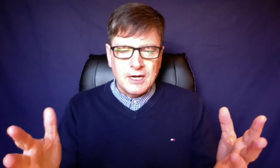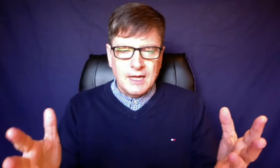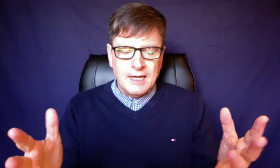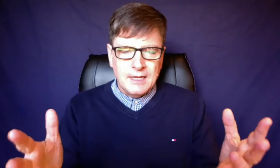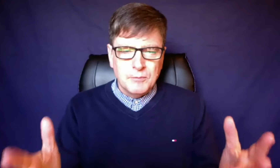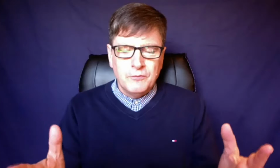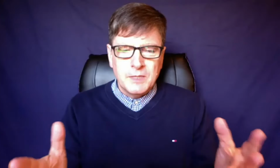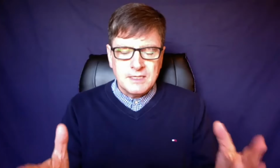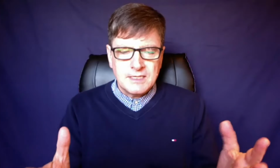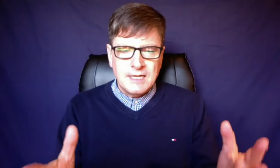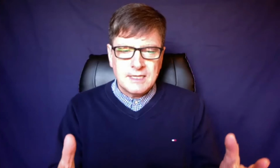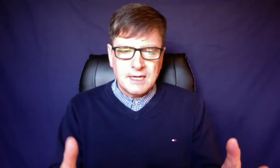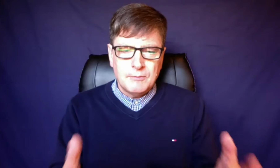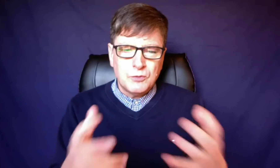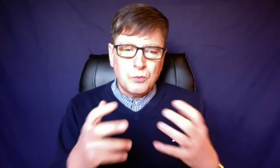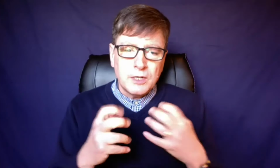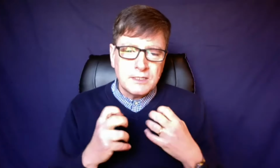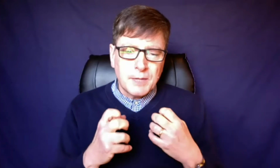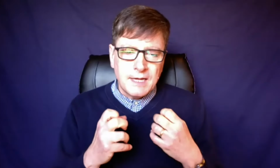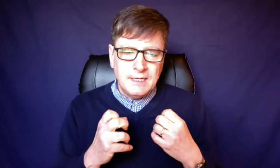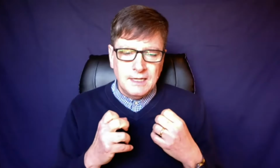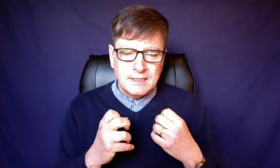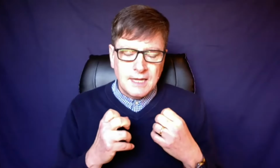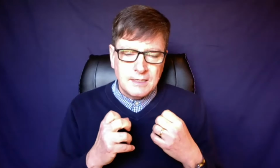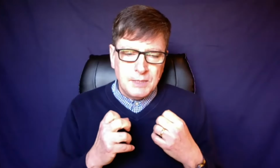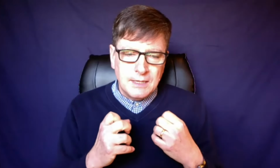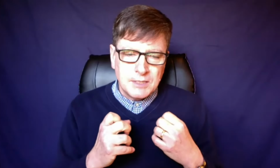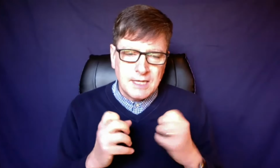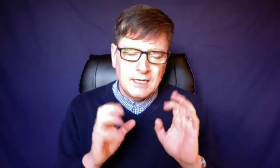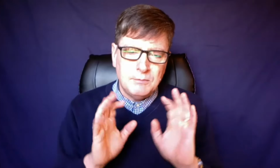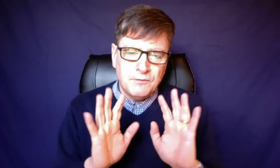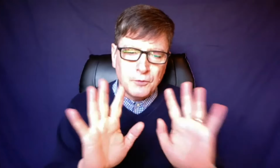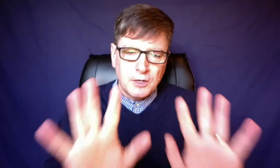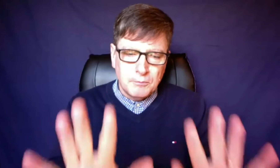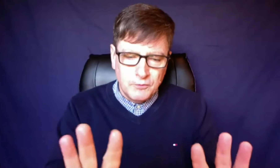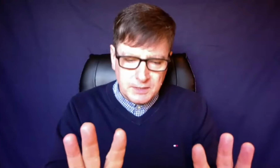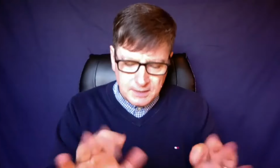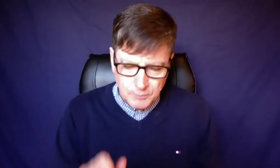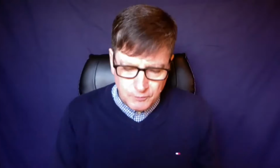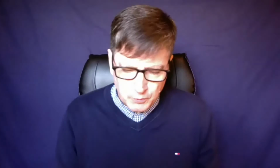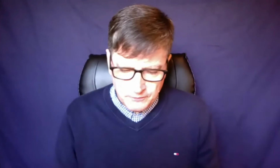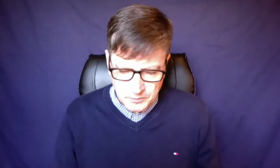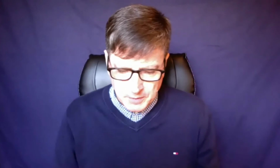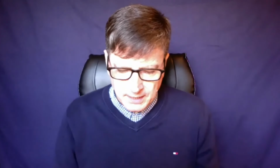you. Or here's one. Bad. Bad. So signs that -- movements and signs